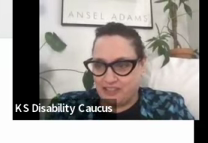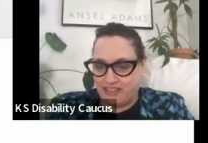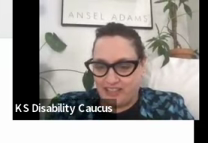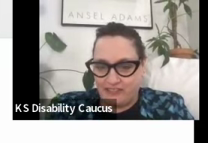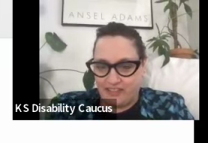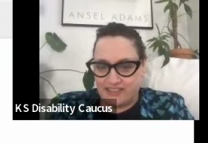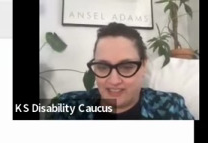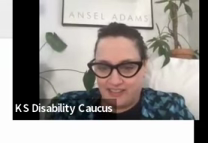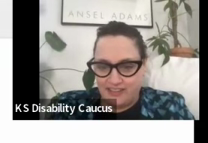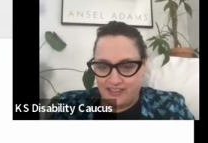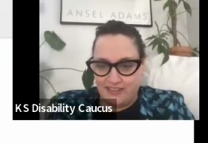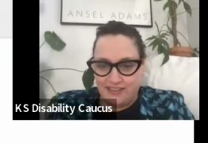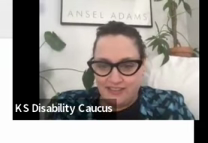As always.